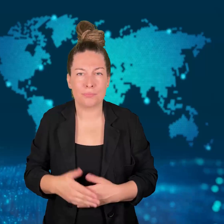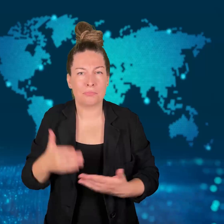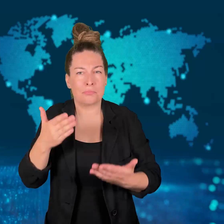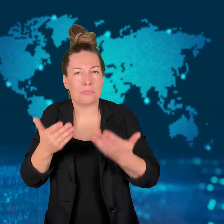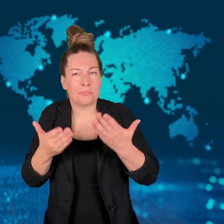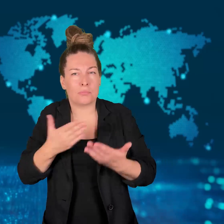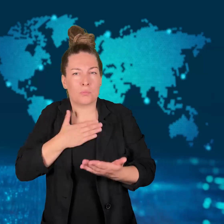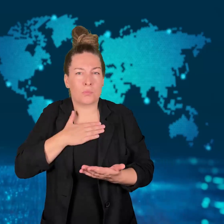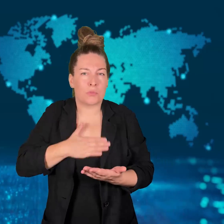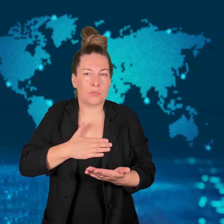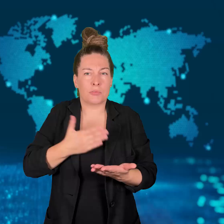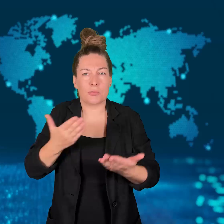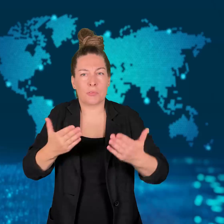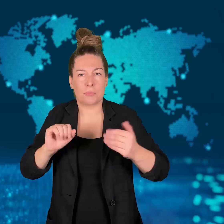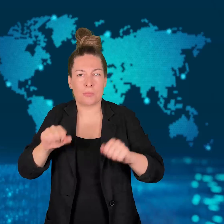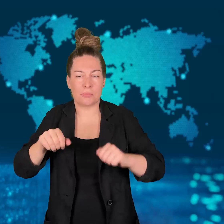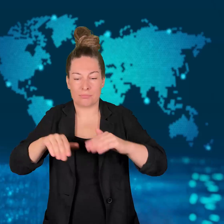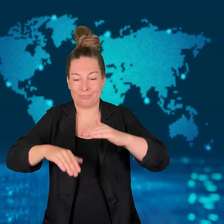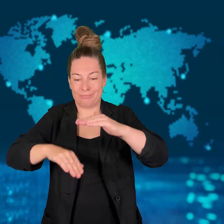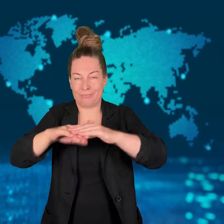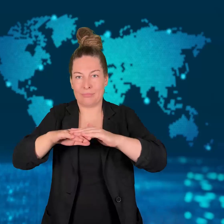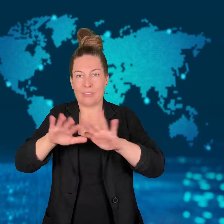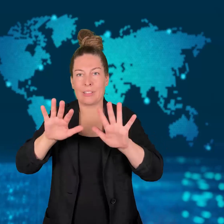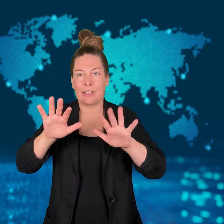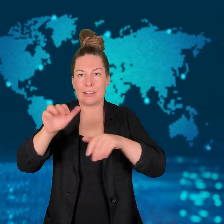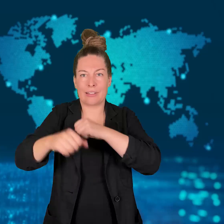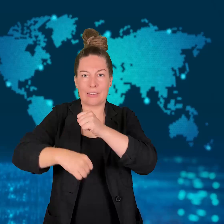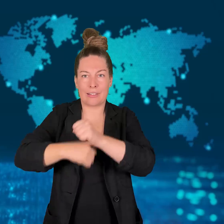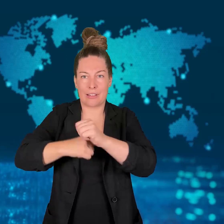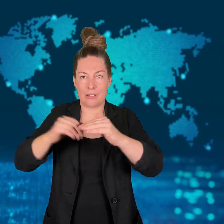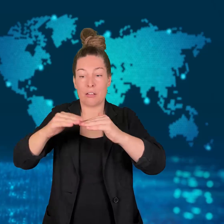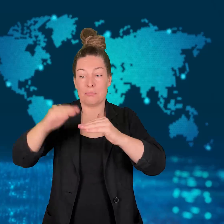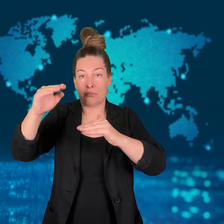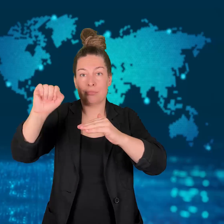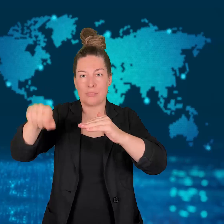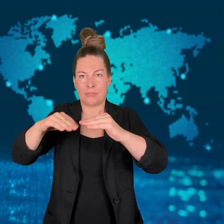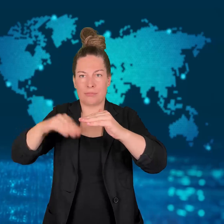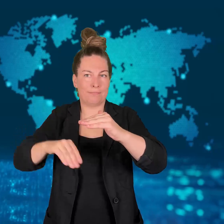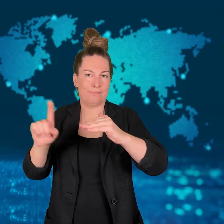lower the age of criminal responsibility to